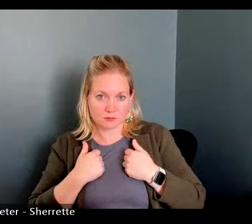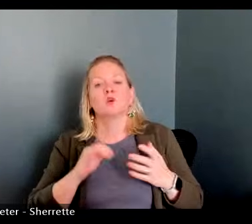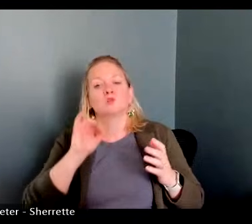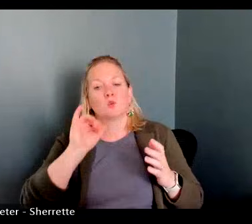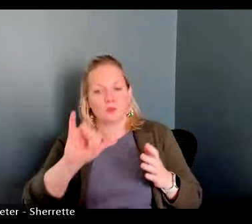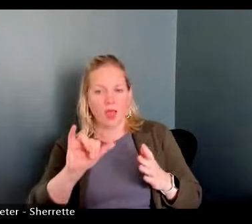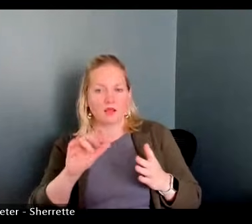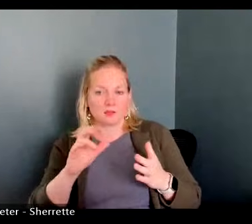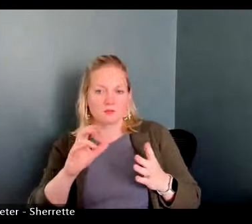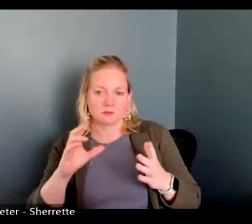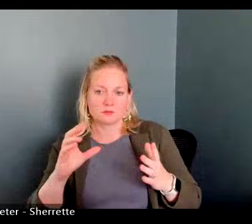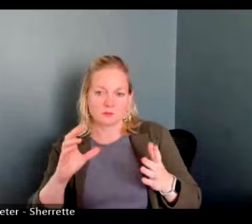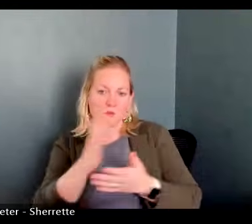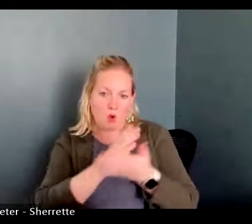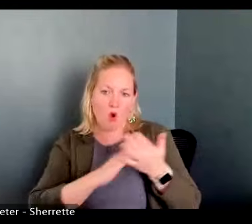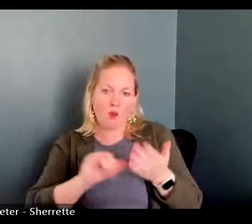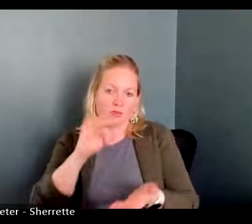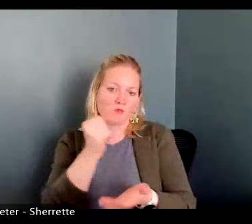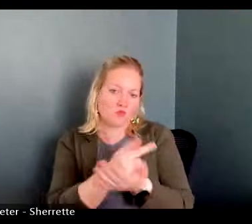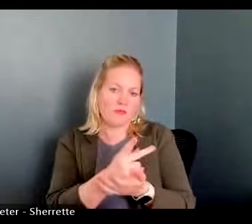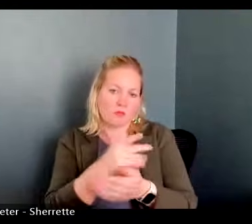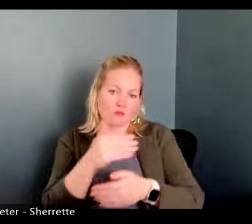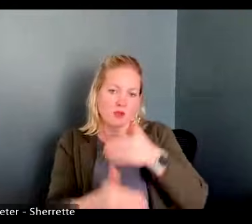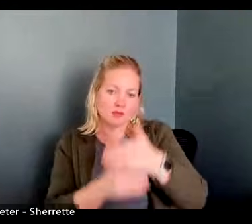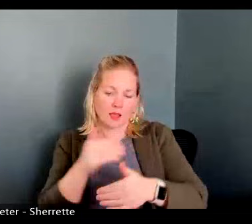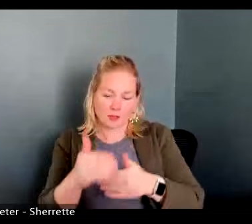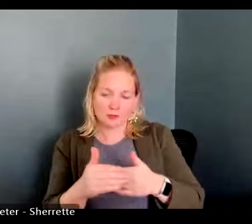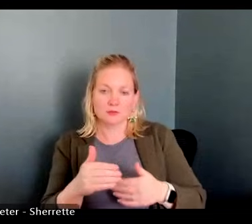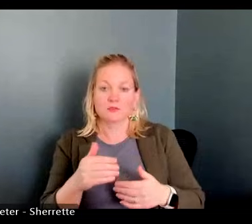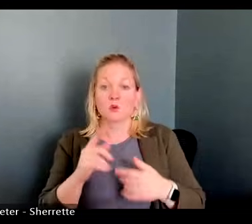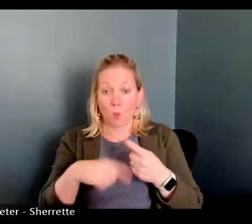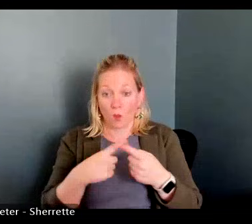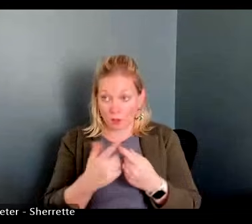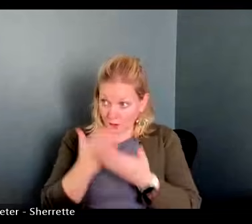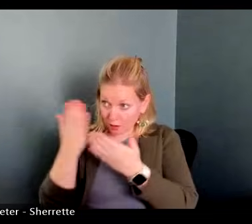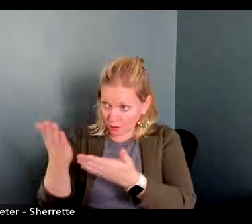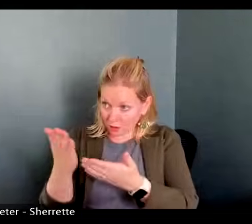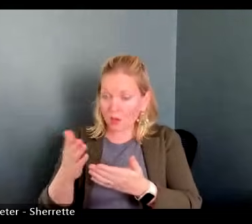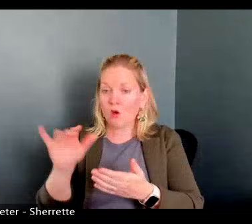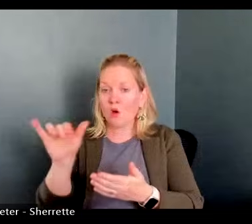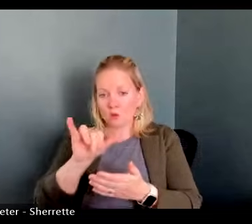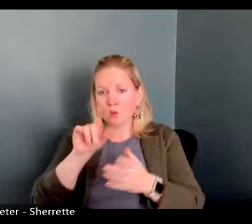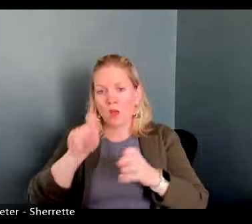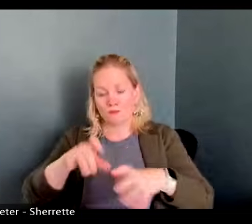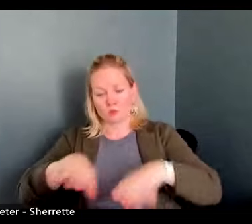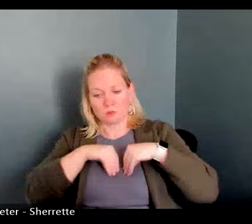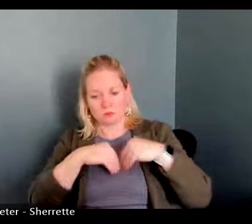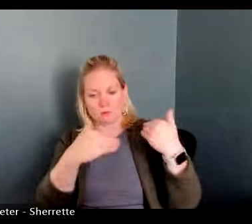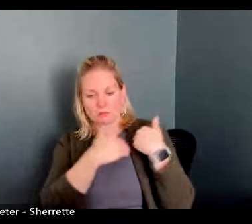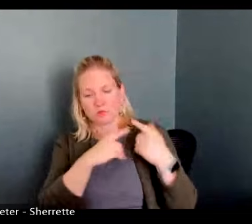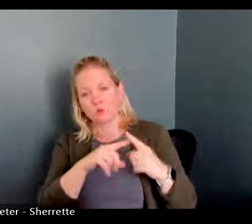medications. You have to agree that you're going to follow patients for 15 years. That's unique and